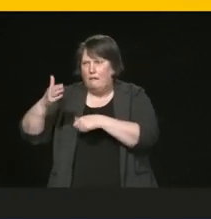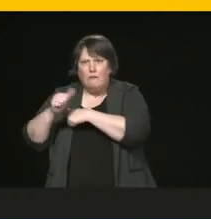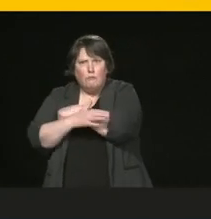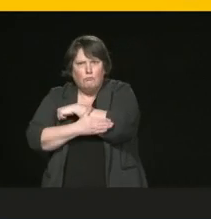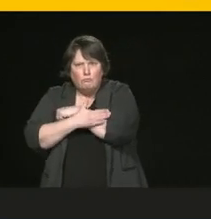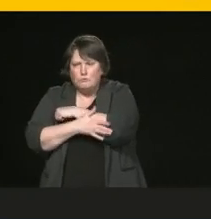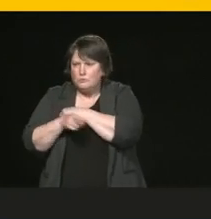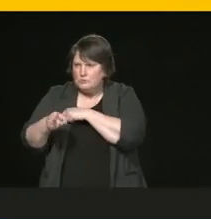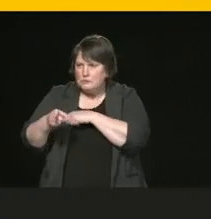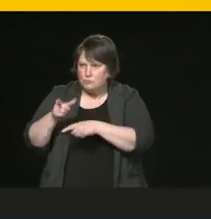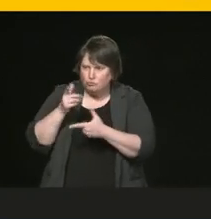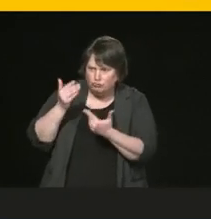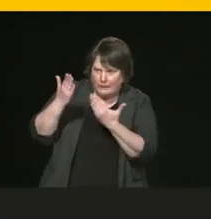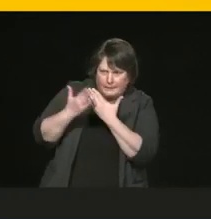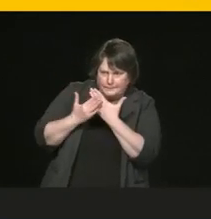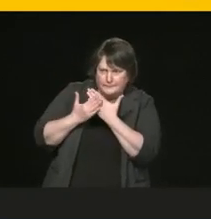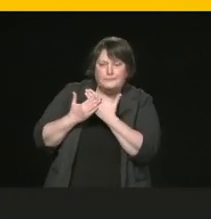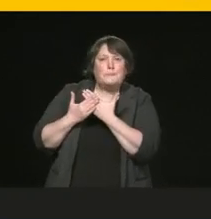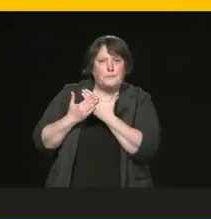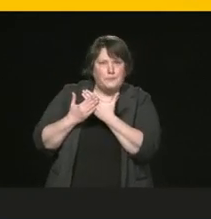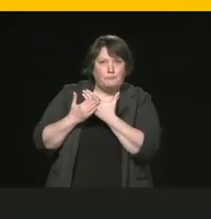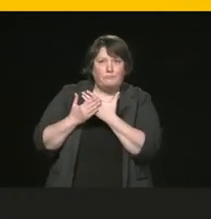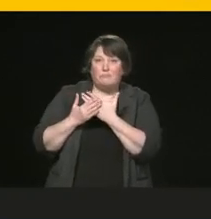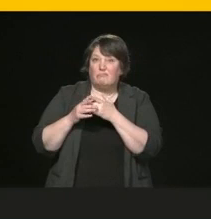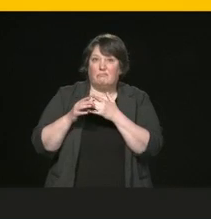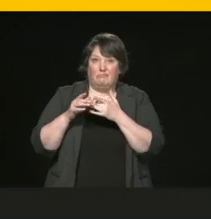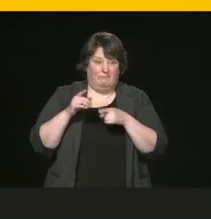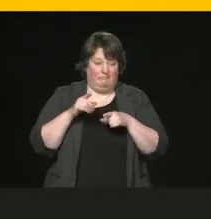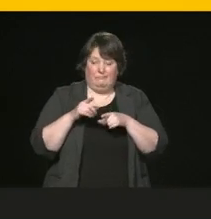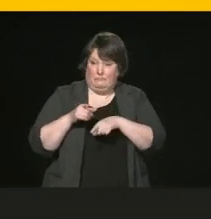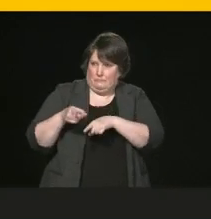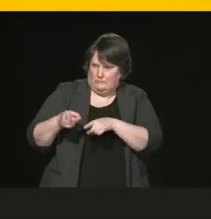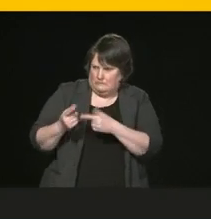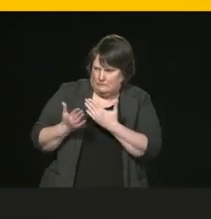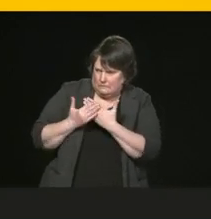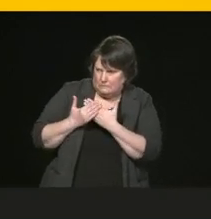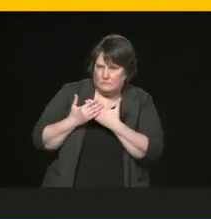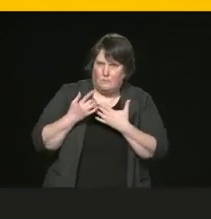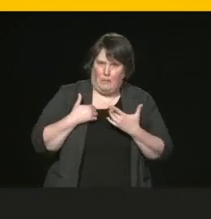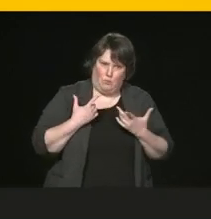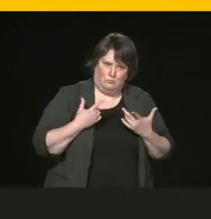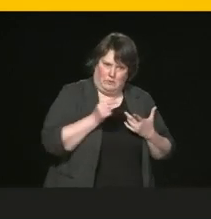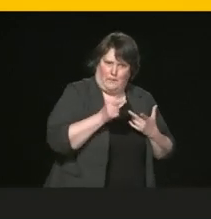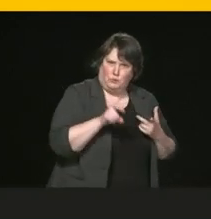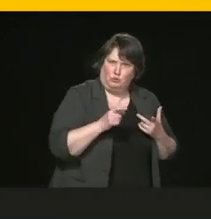INTERNATIONAL INSTITUTIONS AND IN PARTNER COUNTRIES AROUND THE WORLD. WE'RE MAKING RECOMMENDATIONS